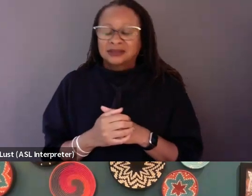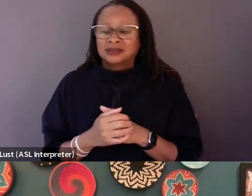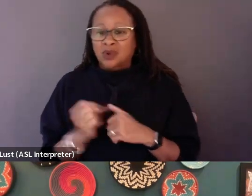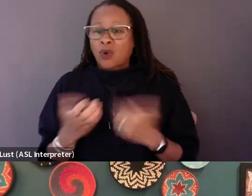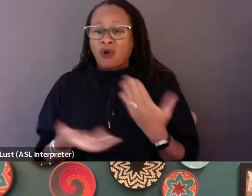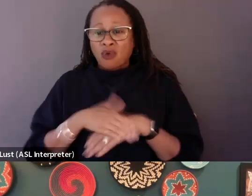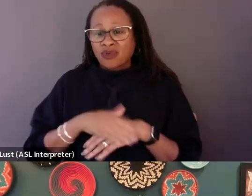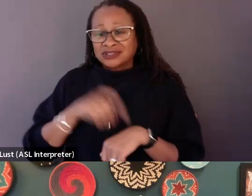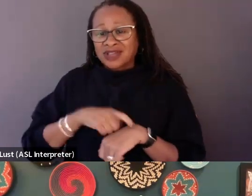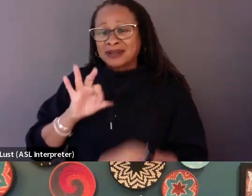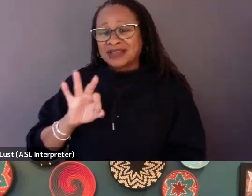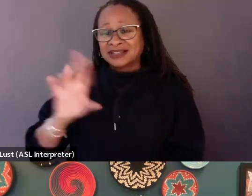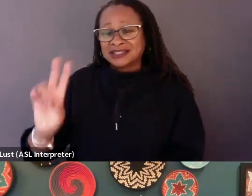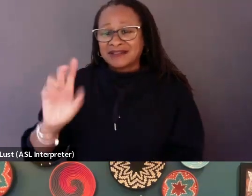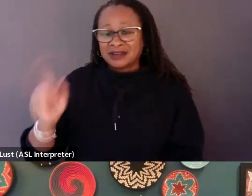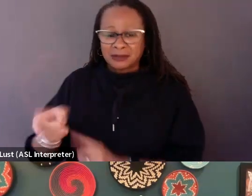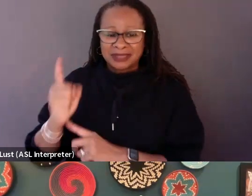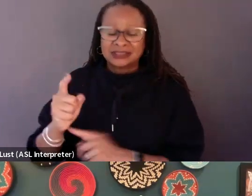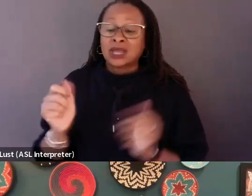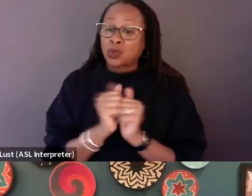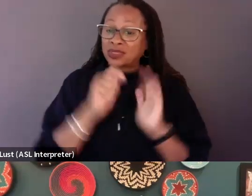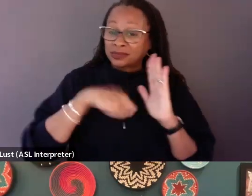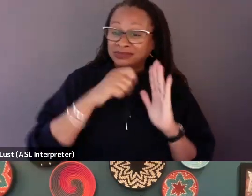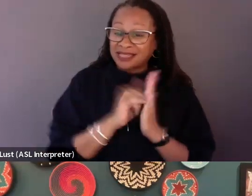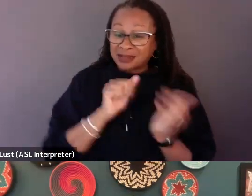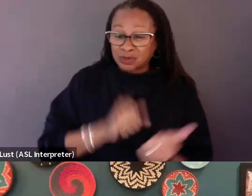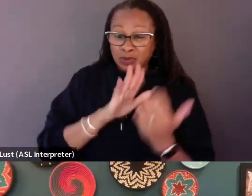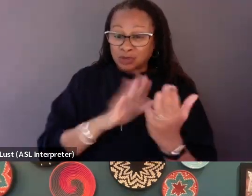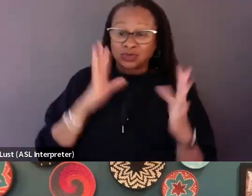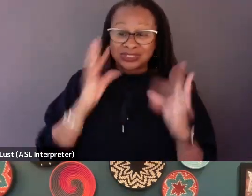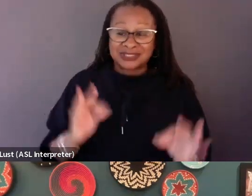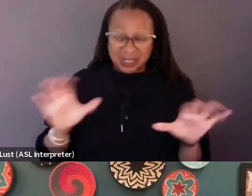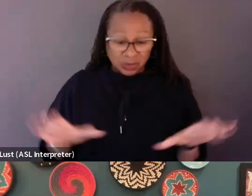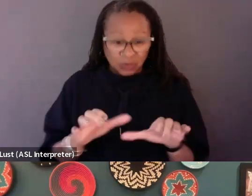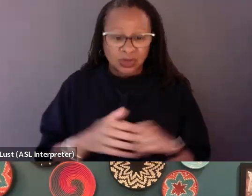And in terms of our cinematography, that was the approach we were going to take. It was going to be deeply observational.